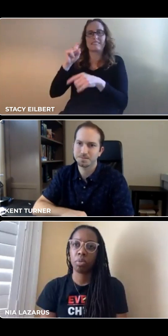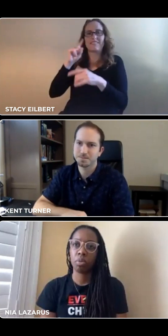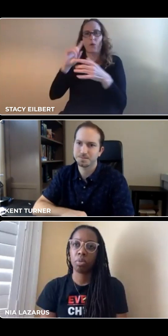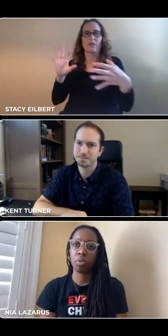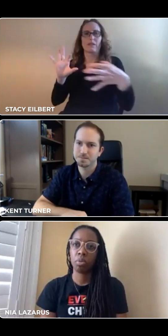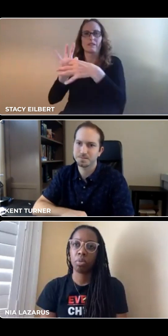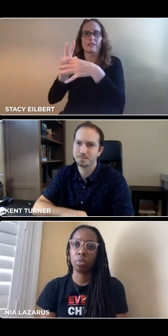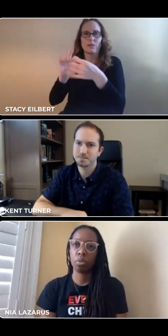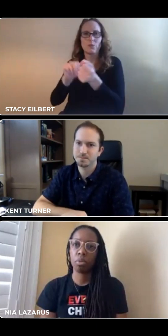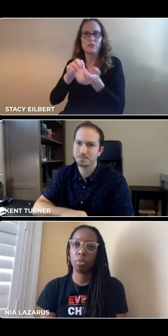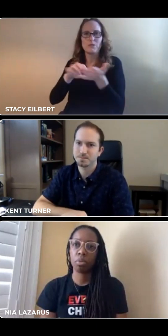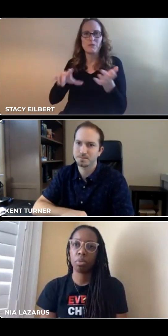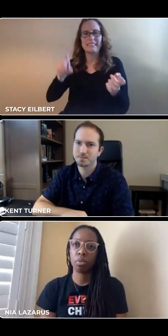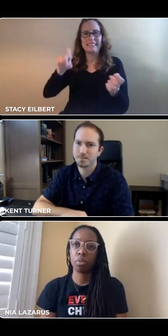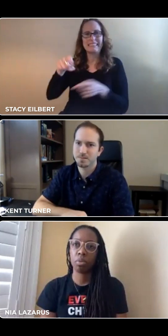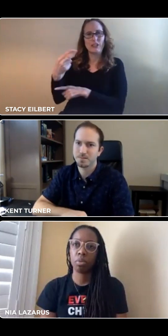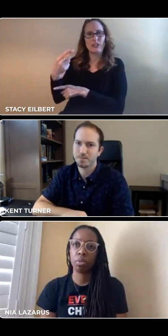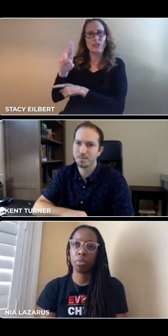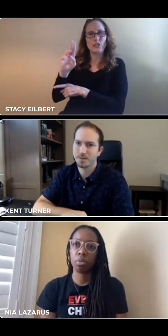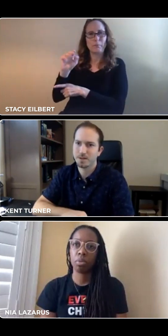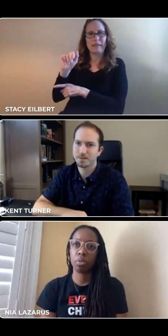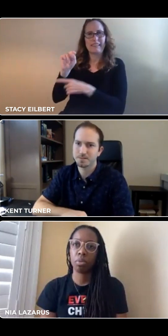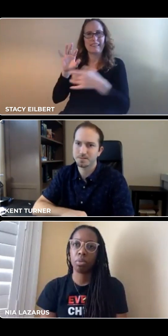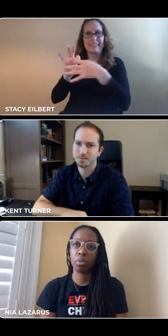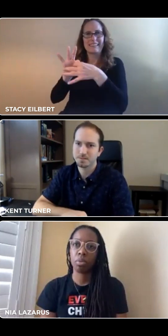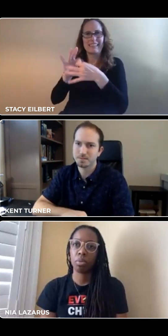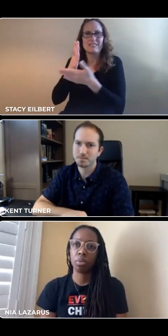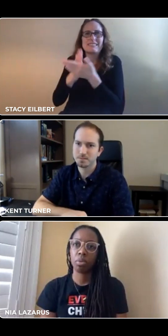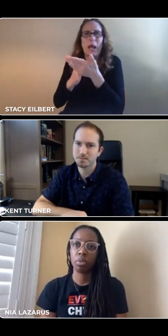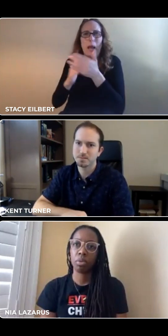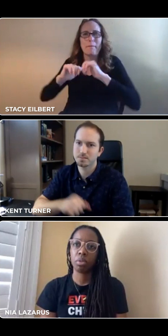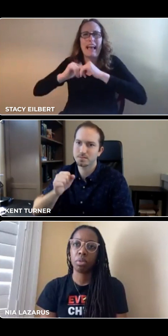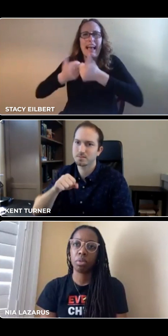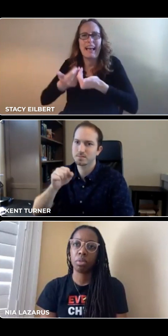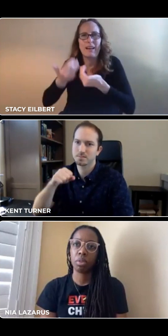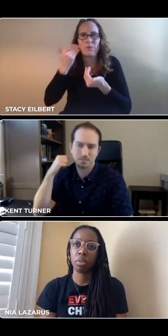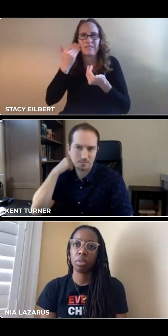full 30 minutes. That time really is just to connect with students who need that human